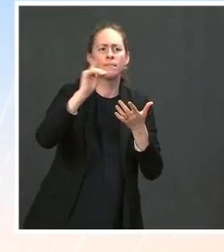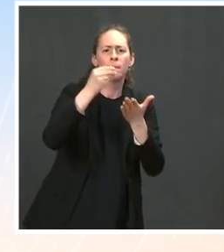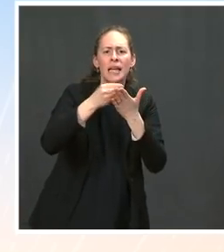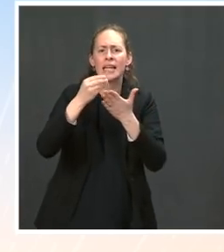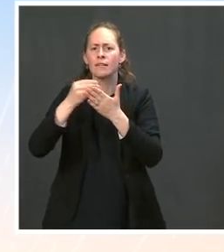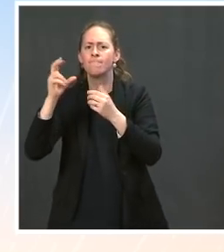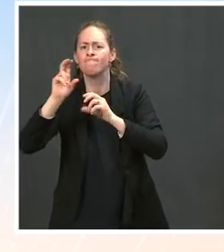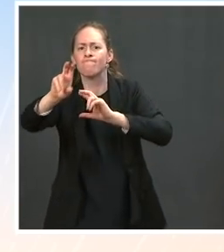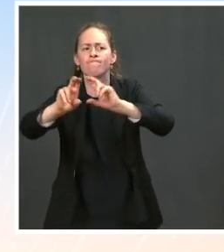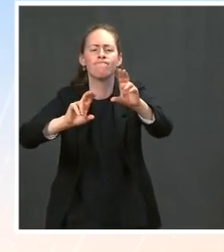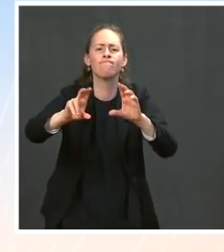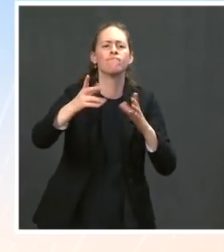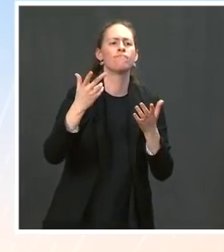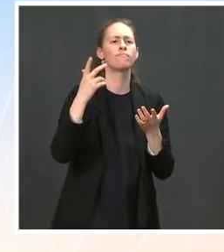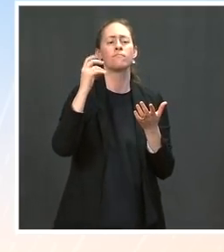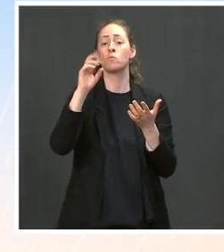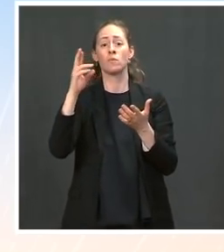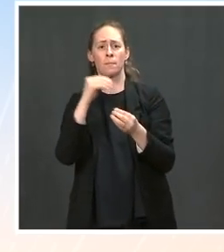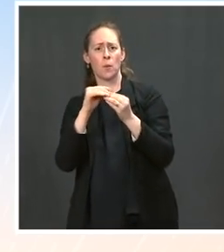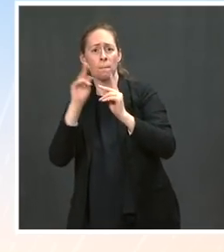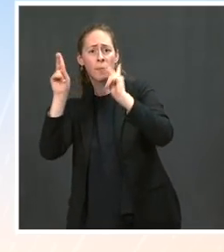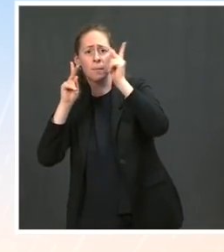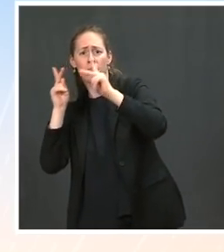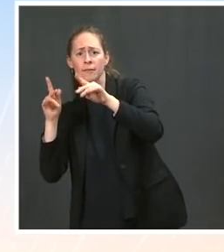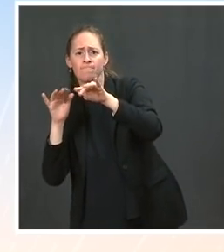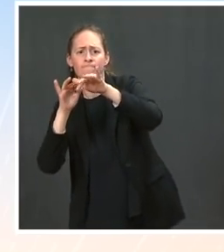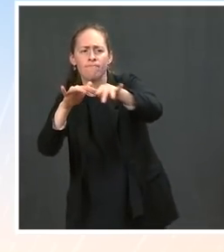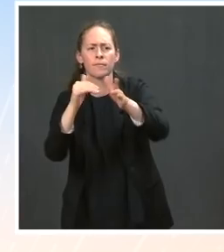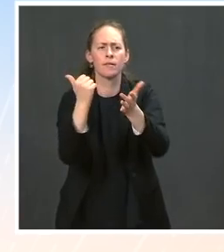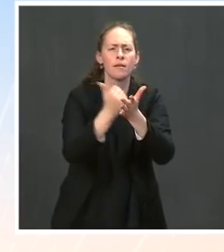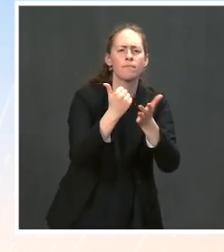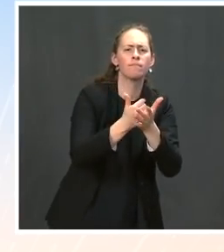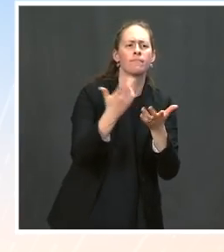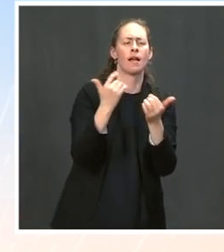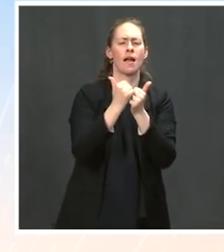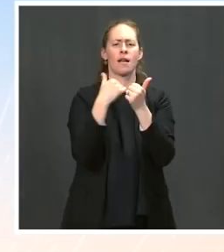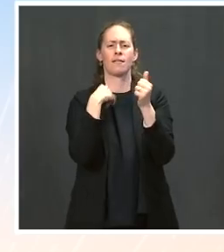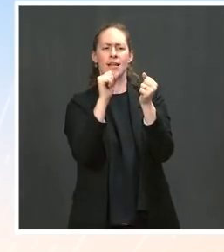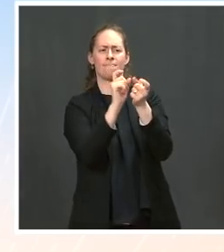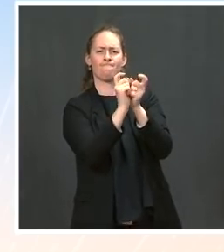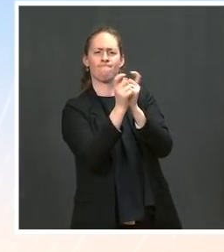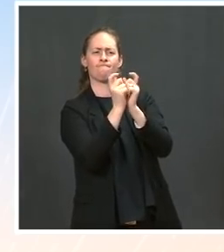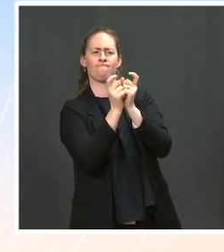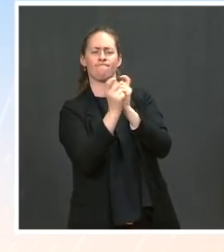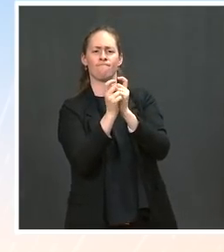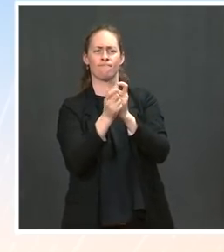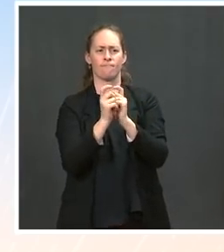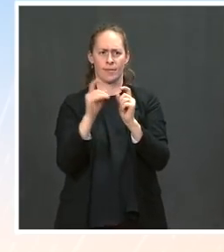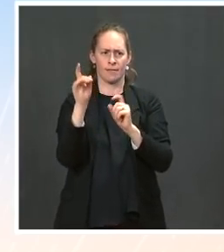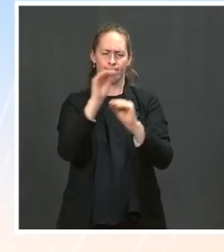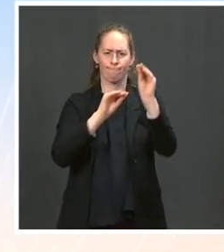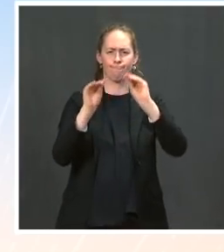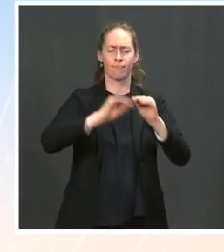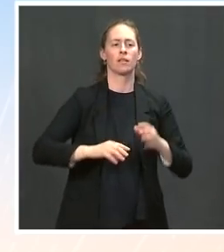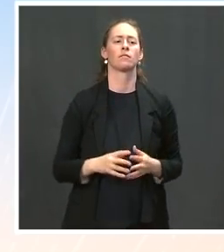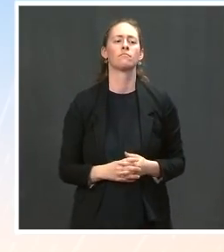and where resource assessments need to be made. The Press: So are you saying that the border has emerged as a factor in the last 20 days? I mean, even before April 1st,